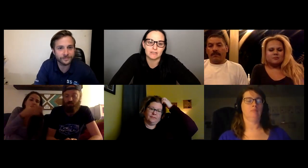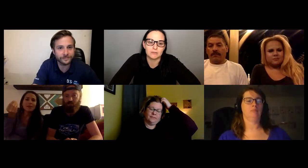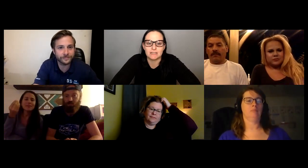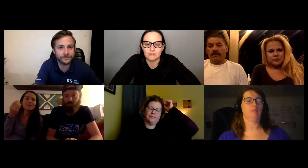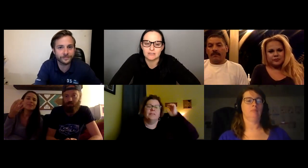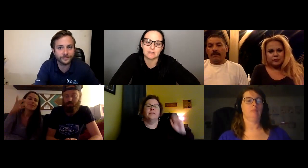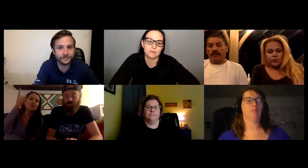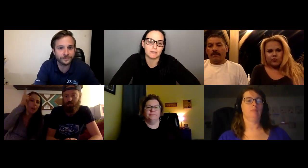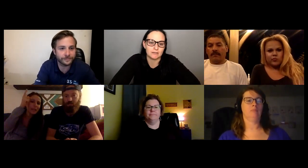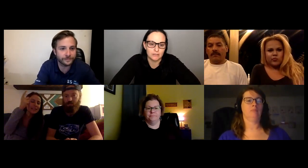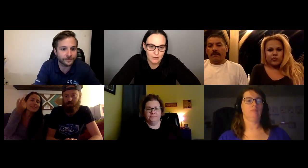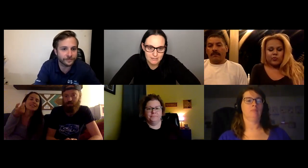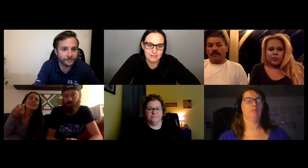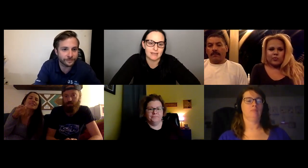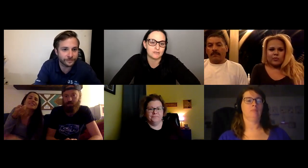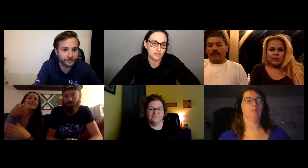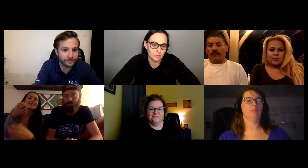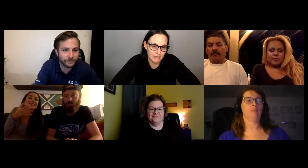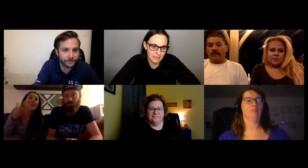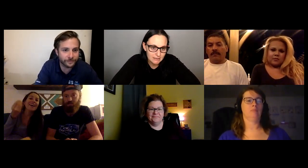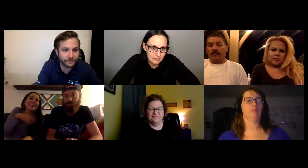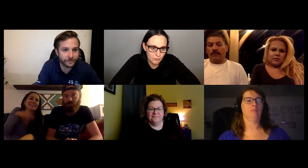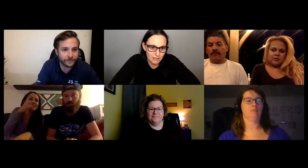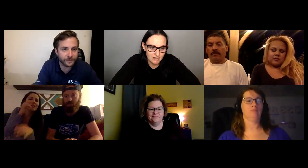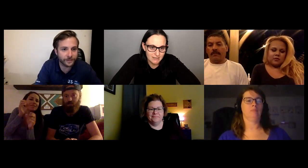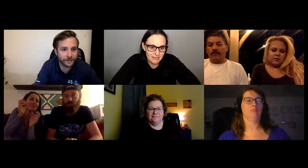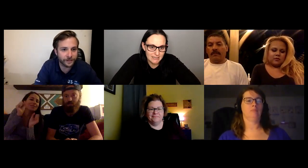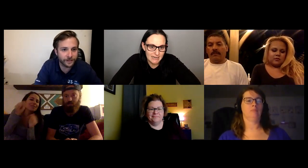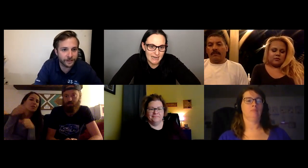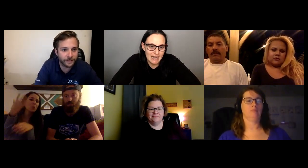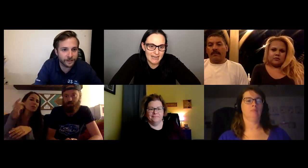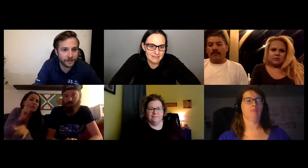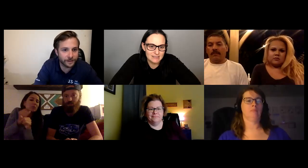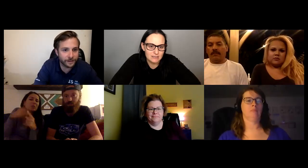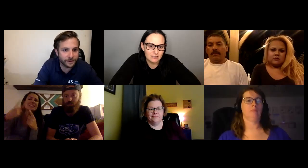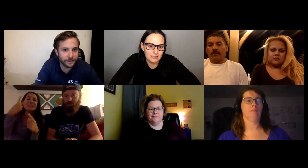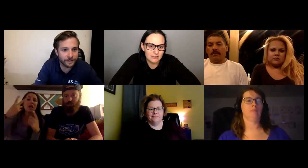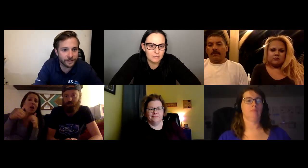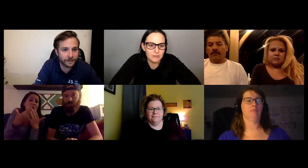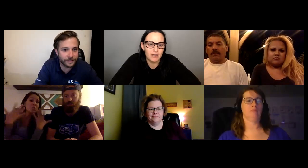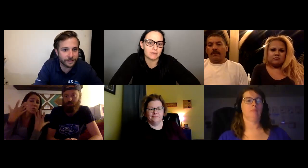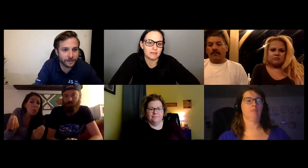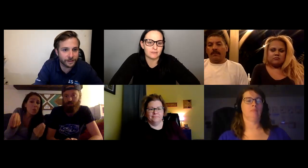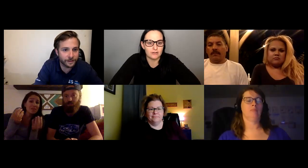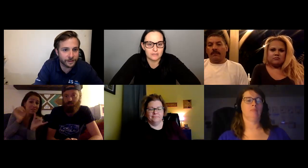with the differences between the us and germany were and give him the